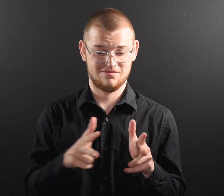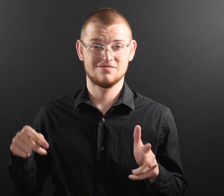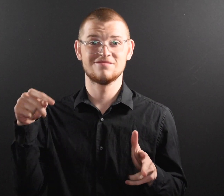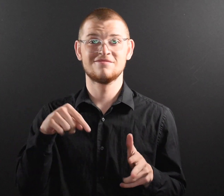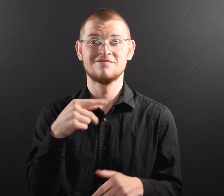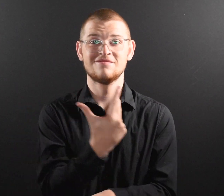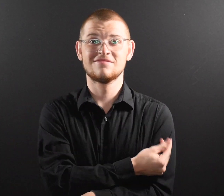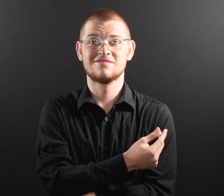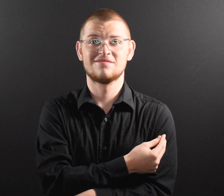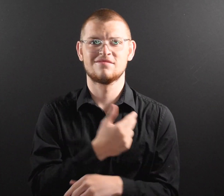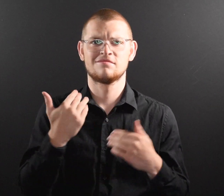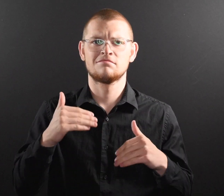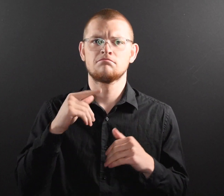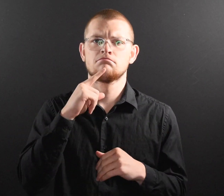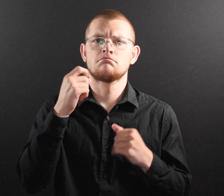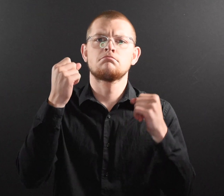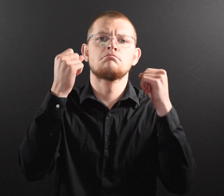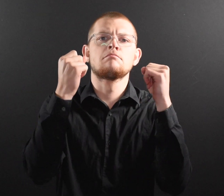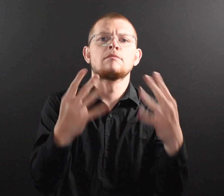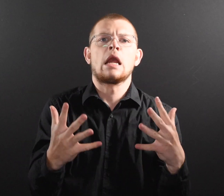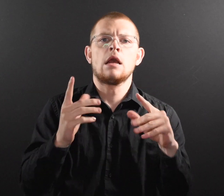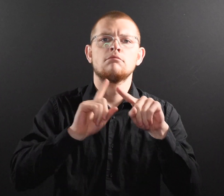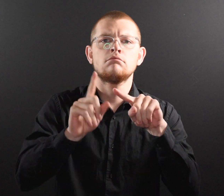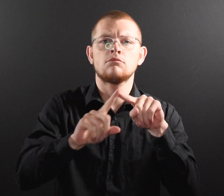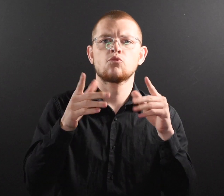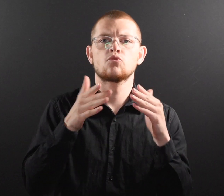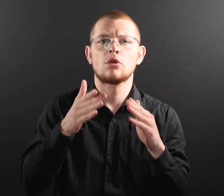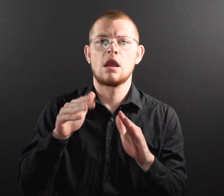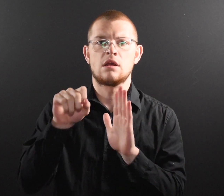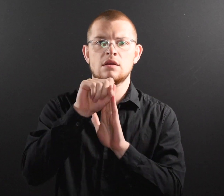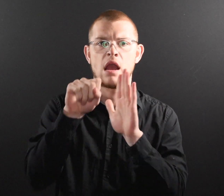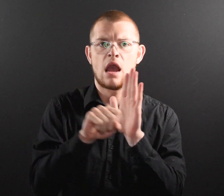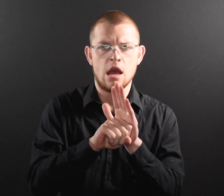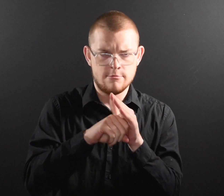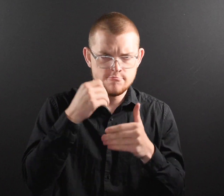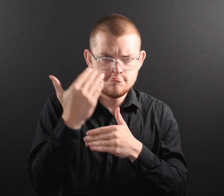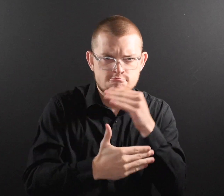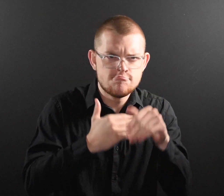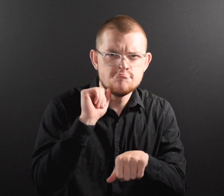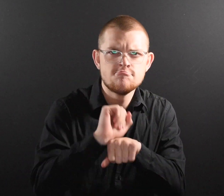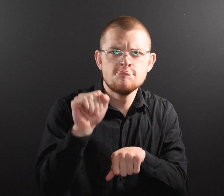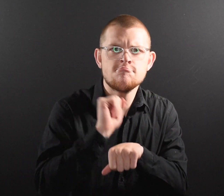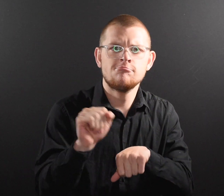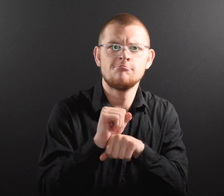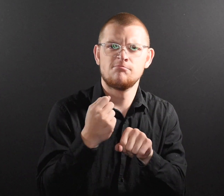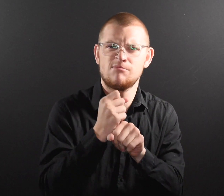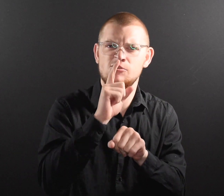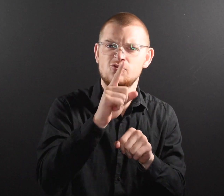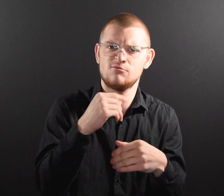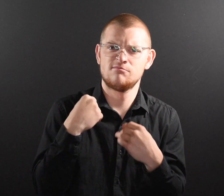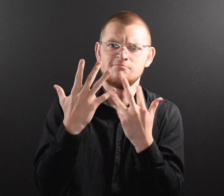Mobile vaccination units are one of many ways the state is working to provide equitable distribution